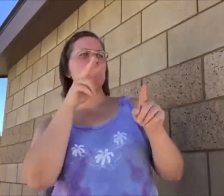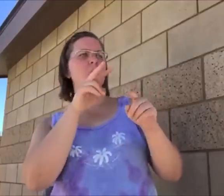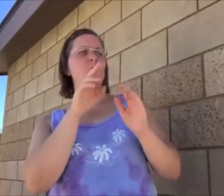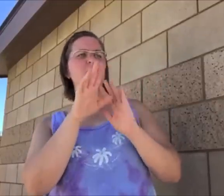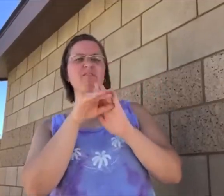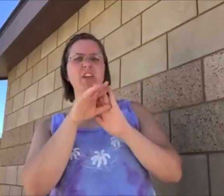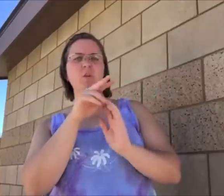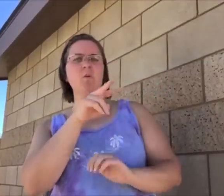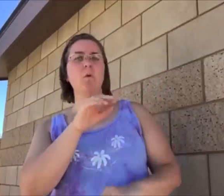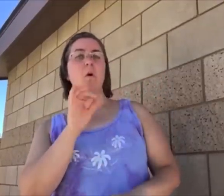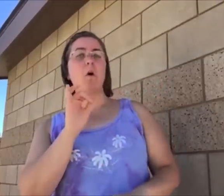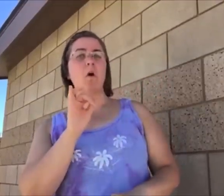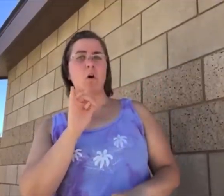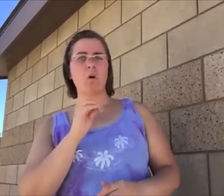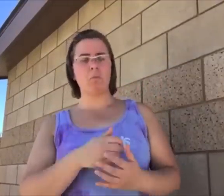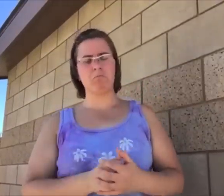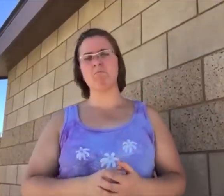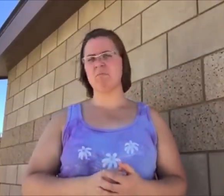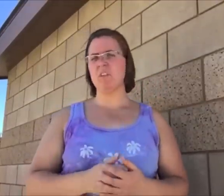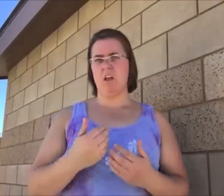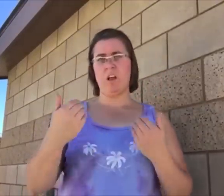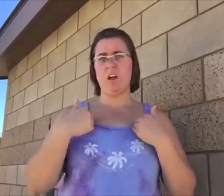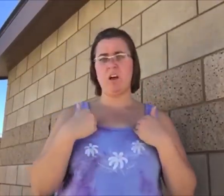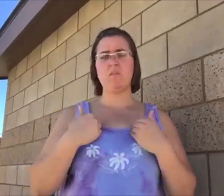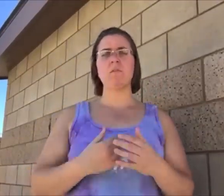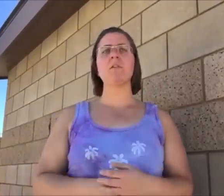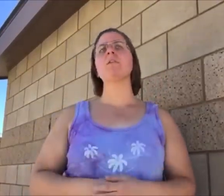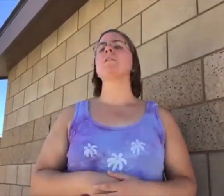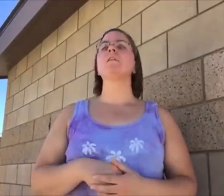Those dictionaries may give you some insight,